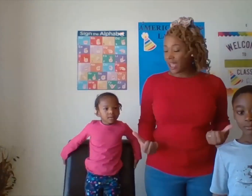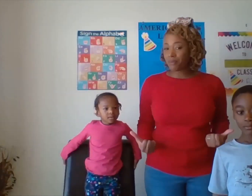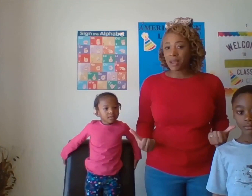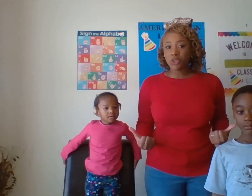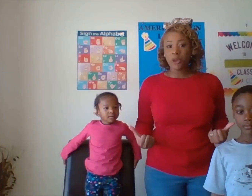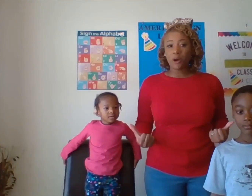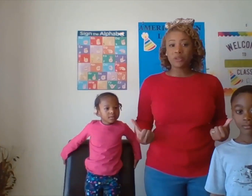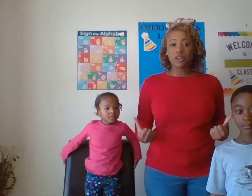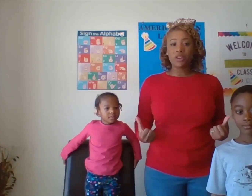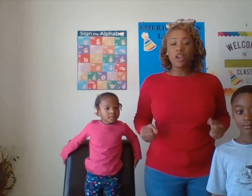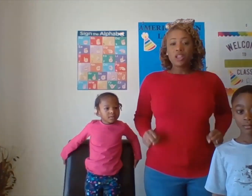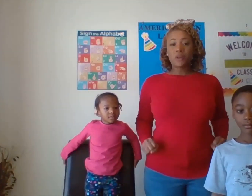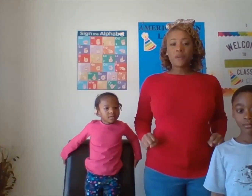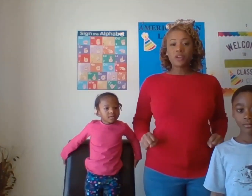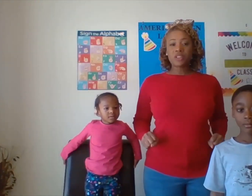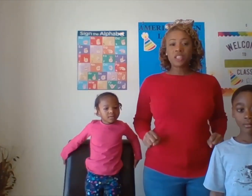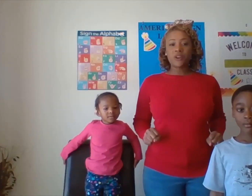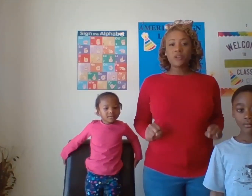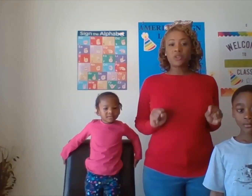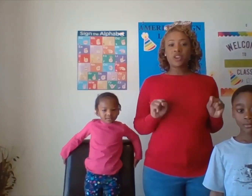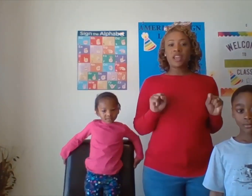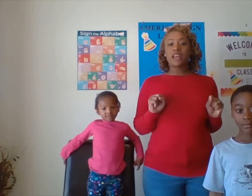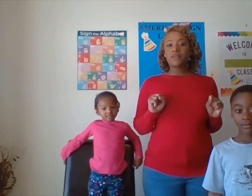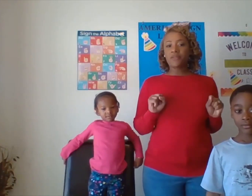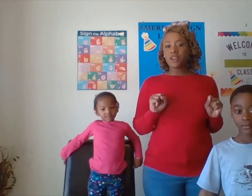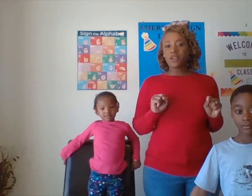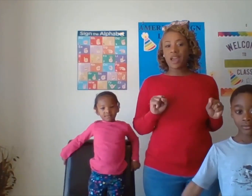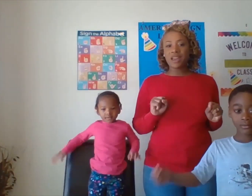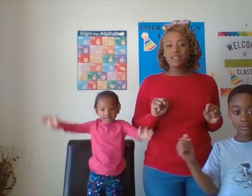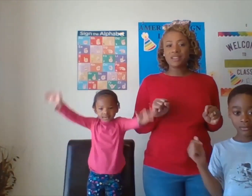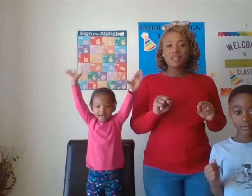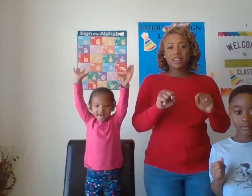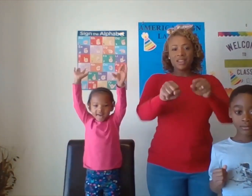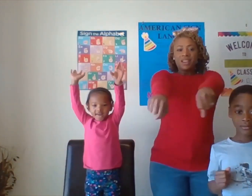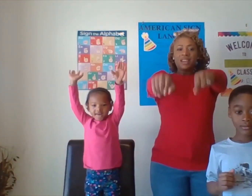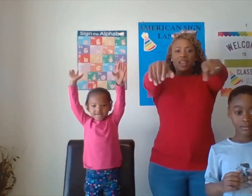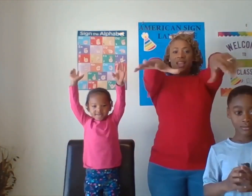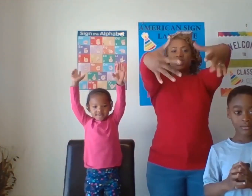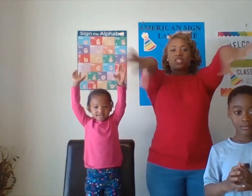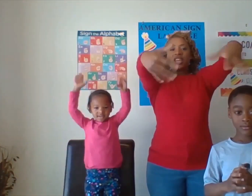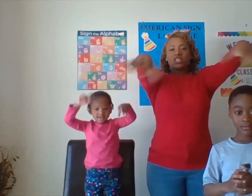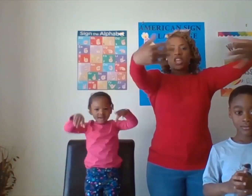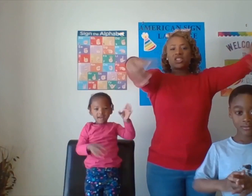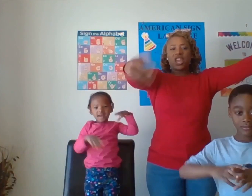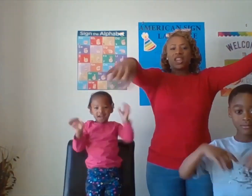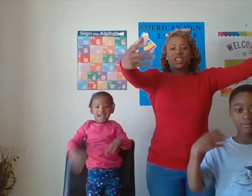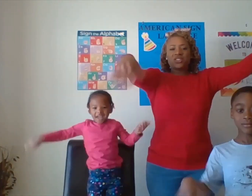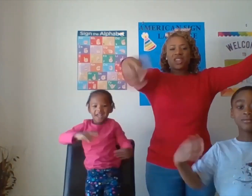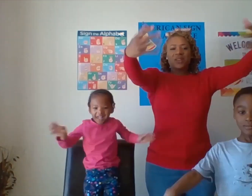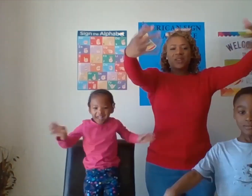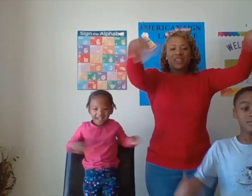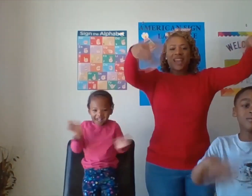I have my two helpers here so first things first put your hands out in front of you guys it's shake shake shake shake those hands